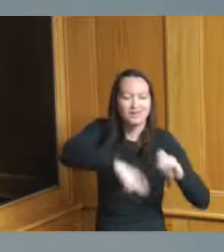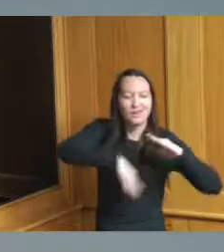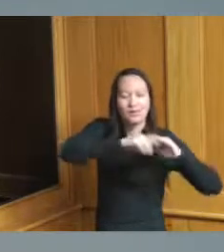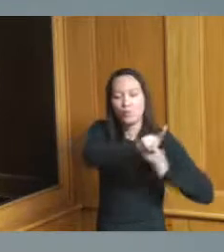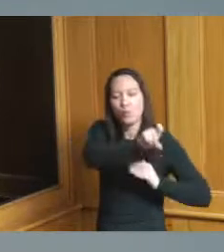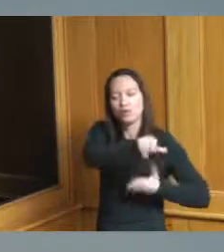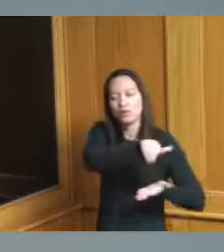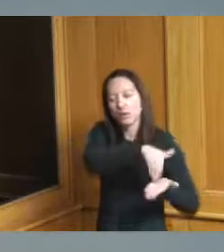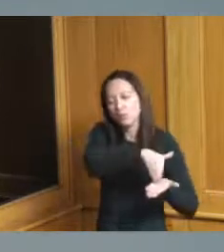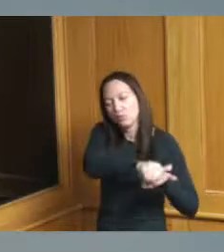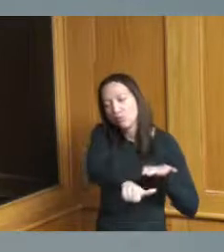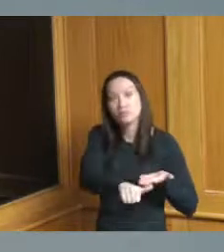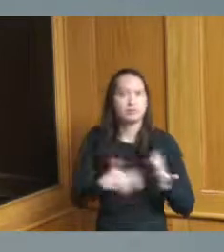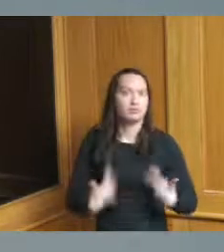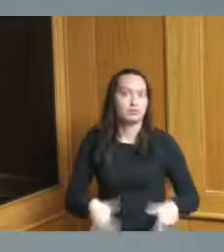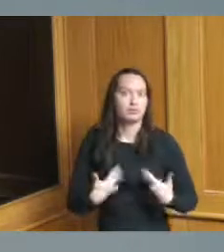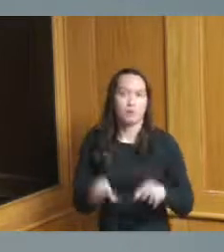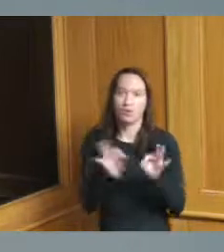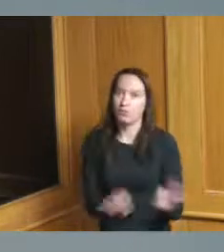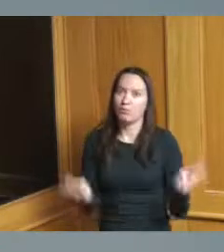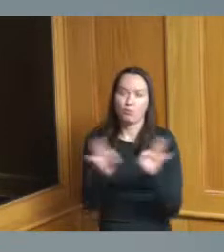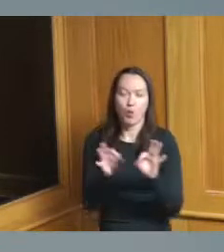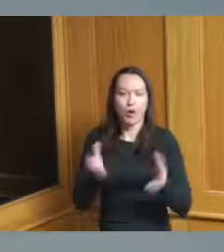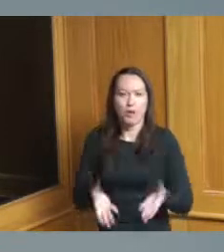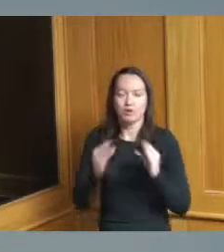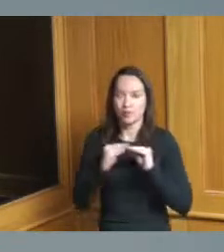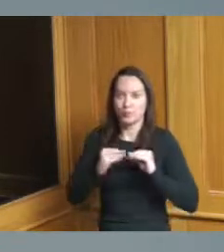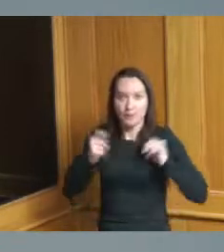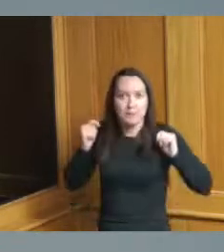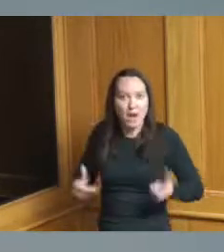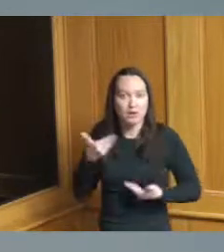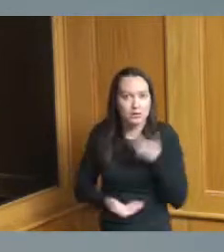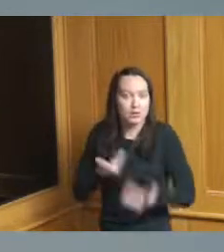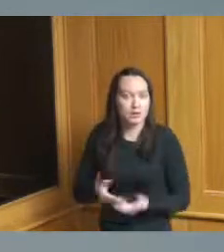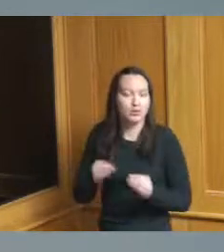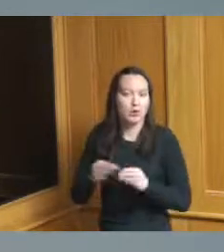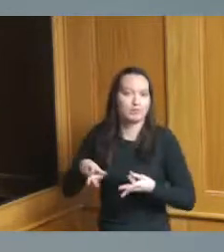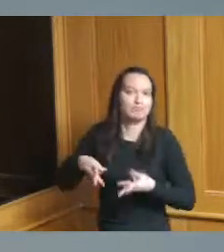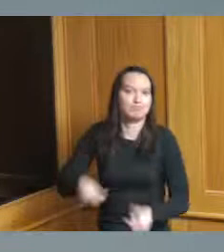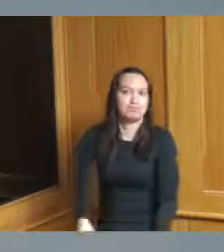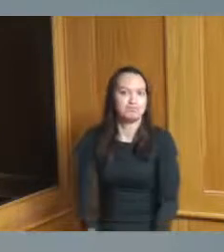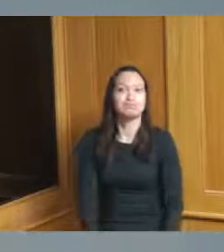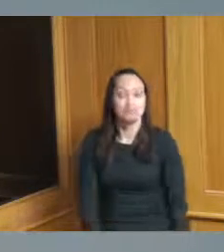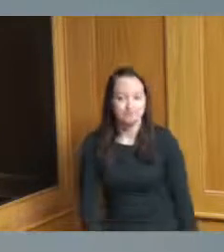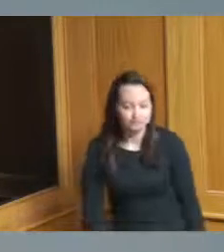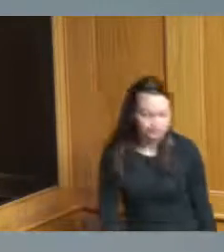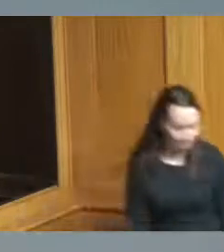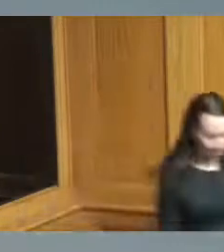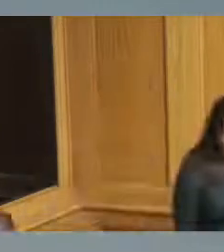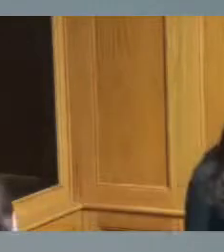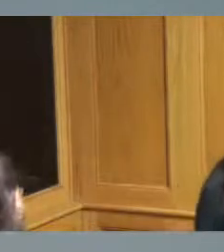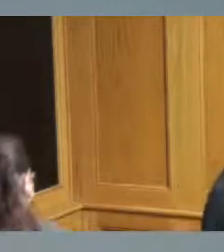threshold which is incredibly important enables us to move a lot faster and a lot more nimble